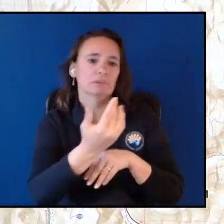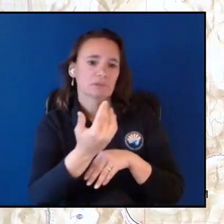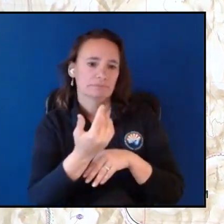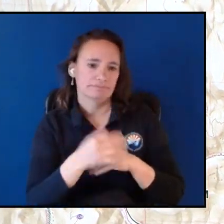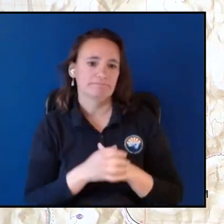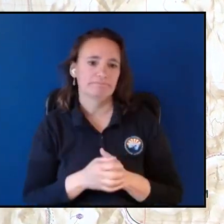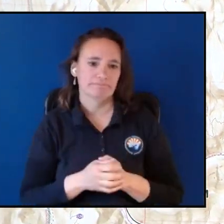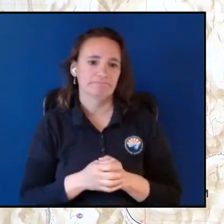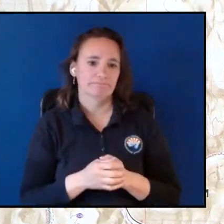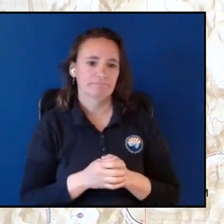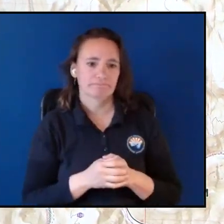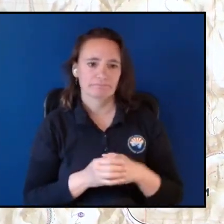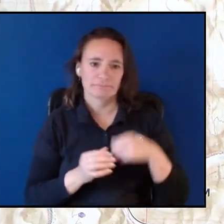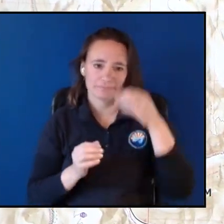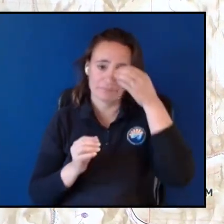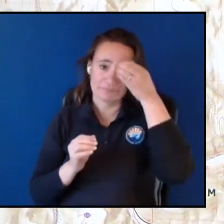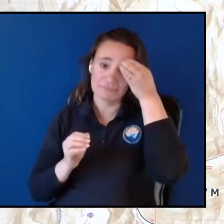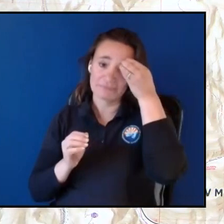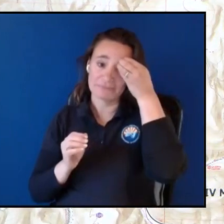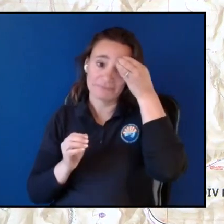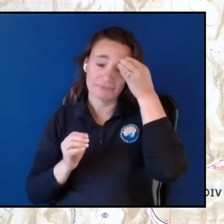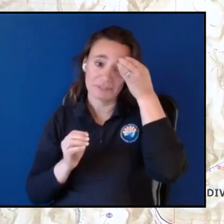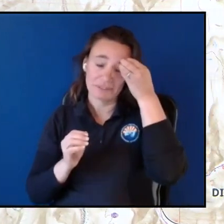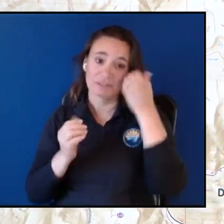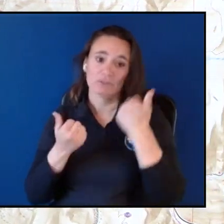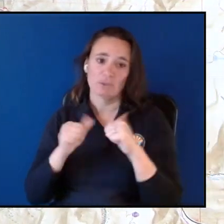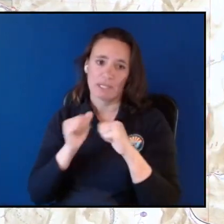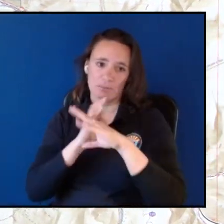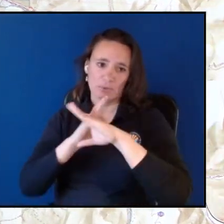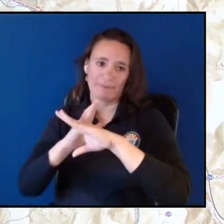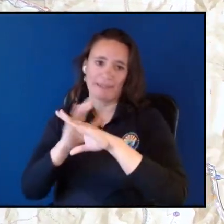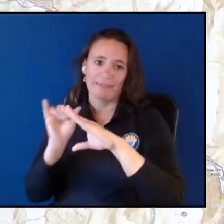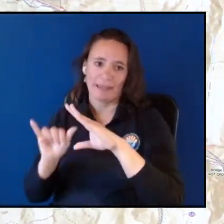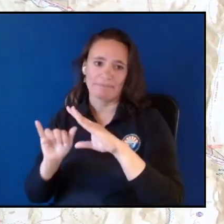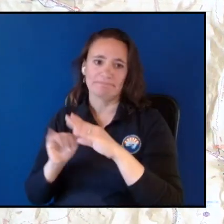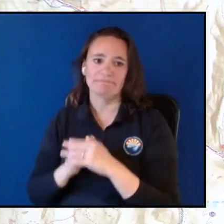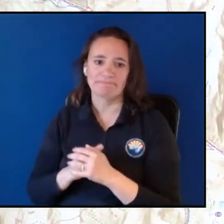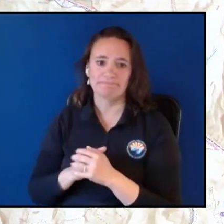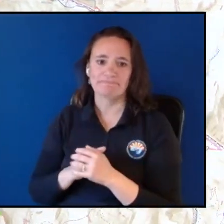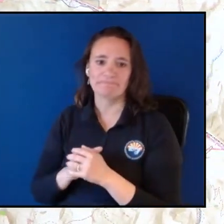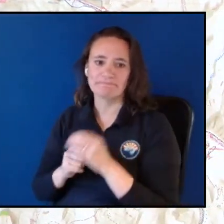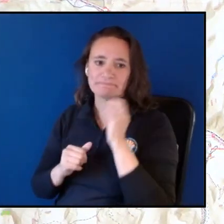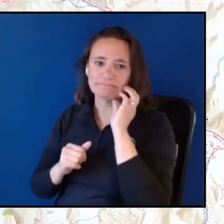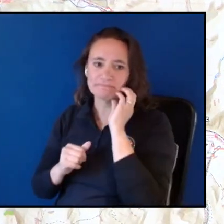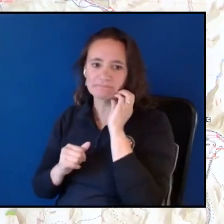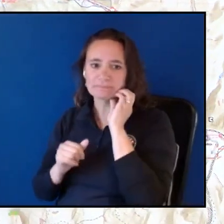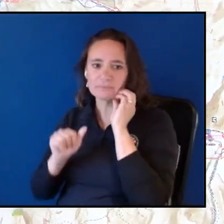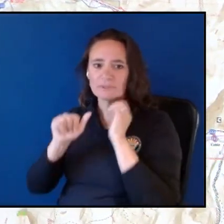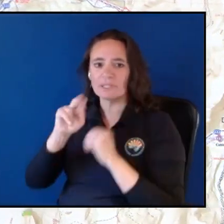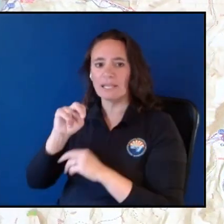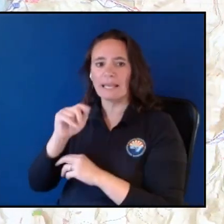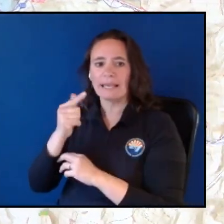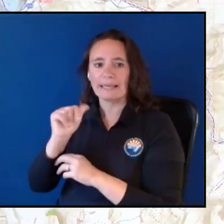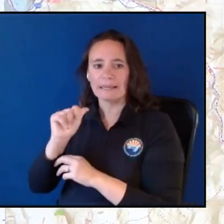everyone is working is to prevent that. So, alright so starting from Angostura we'll start between Angostura and the